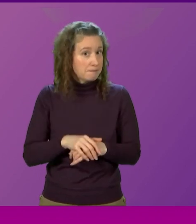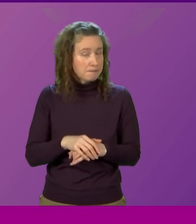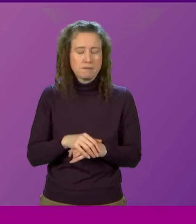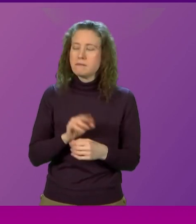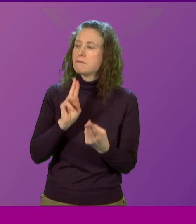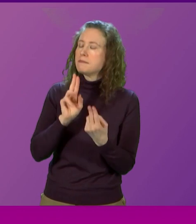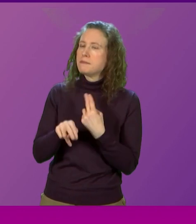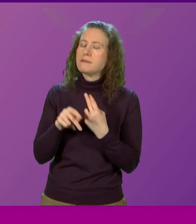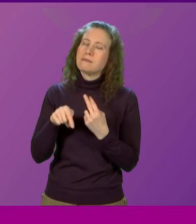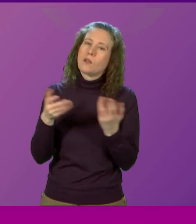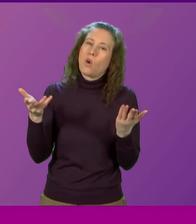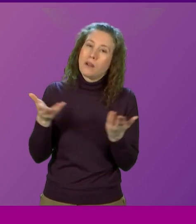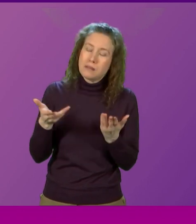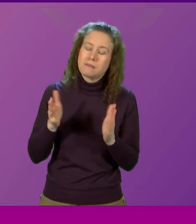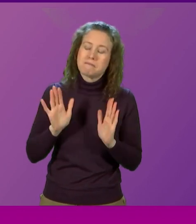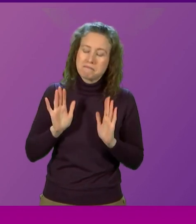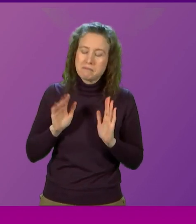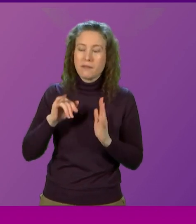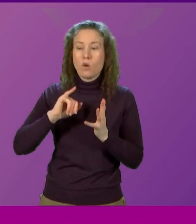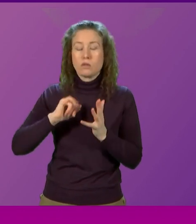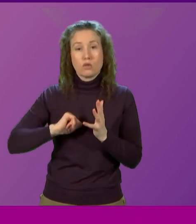This is obviously a matter for Scottish Water’s board.